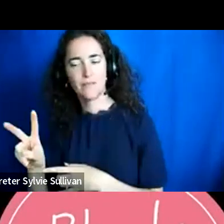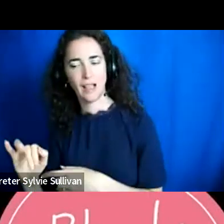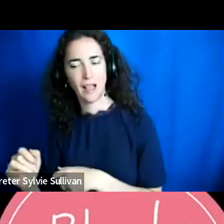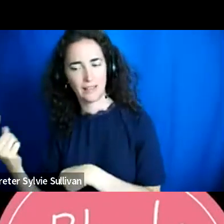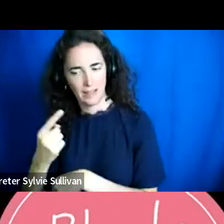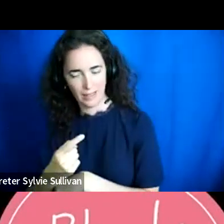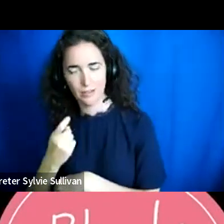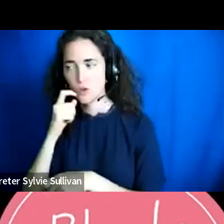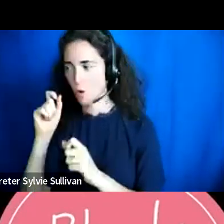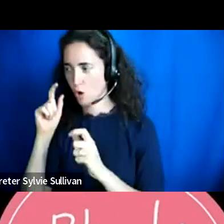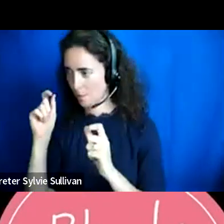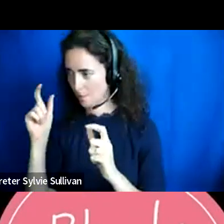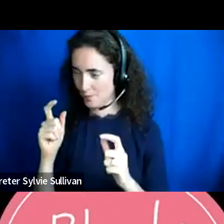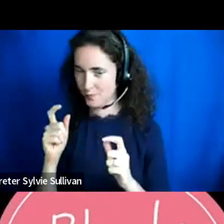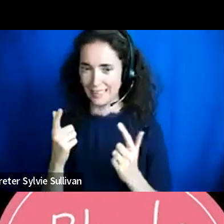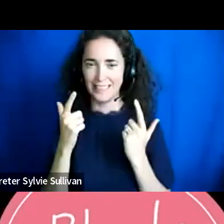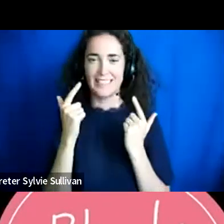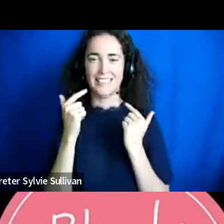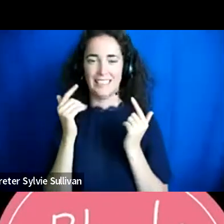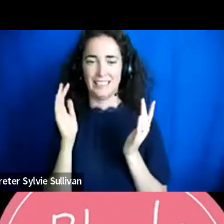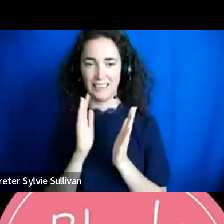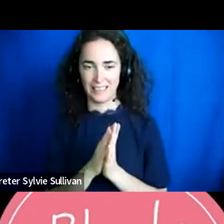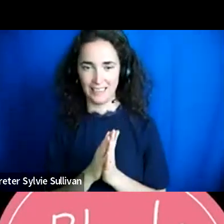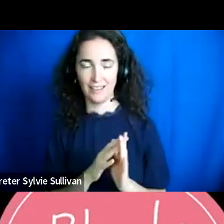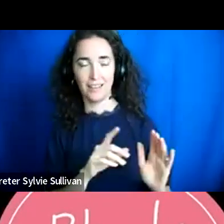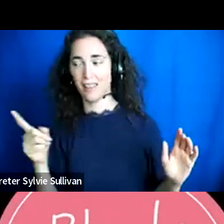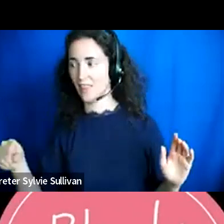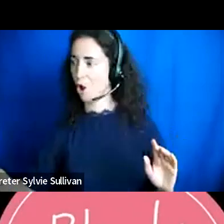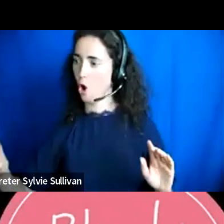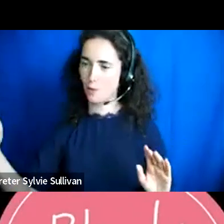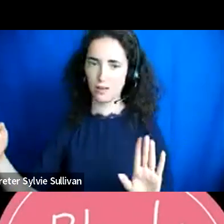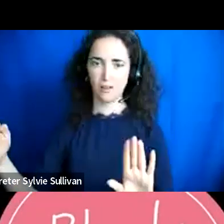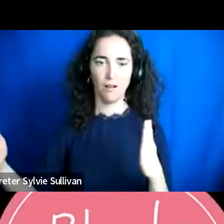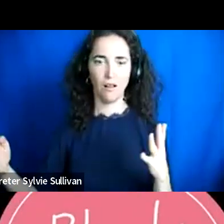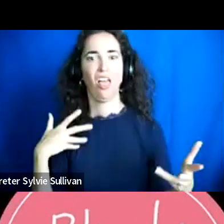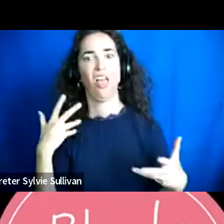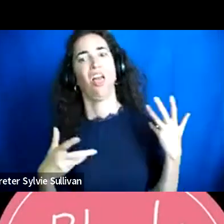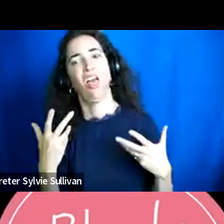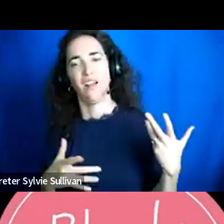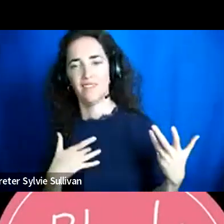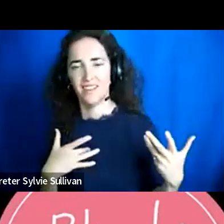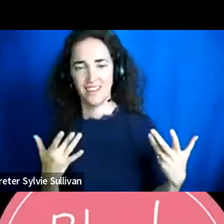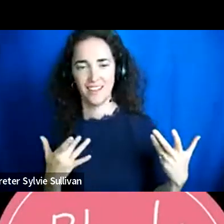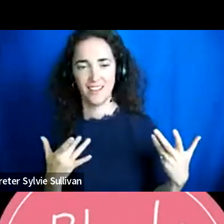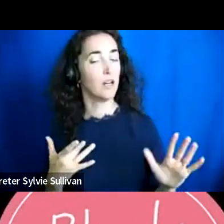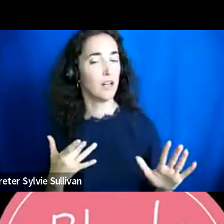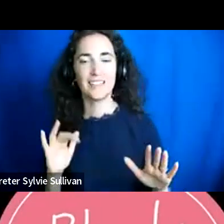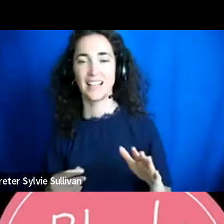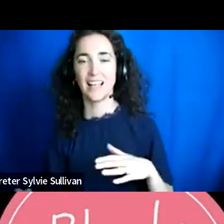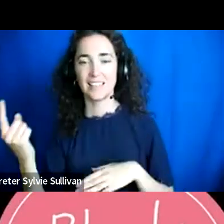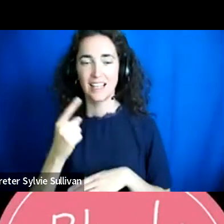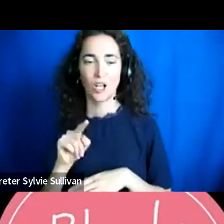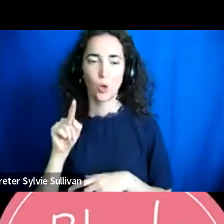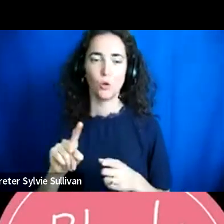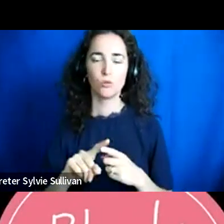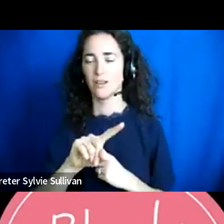And so they're opening their doors and they're like but that day we were going to Zoom, in, which was amazing.